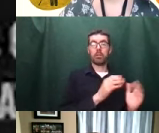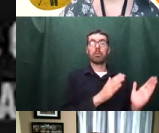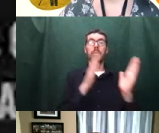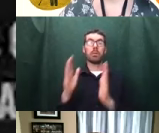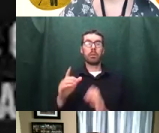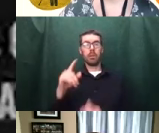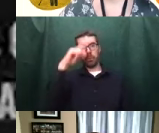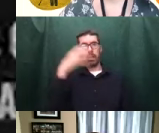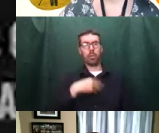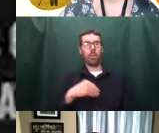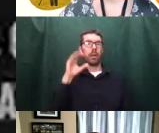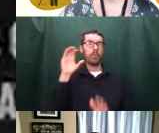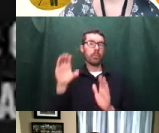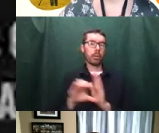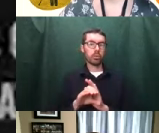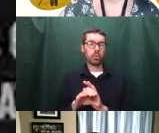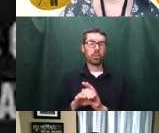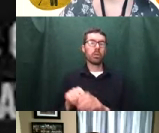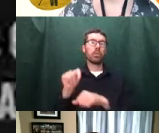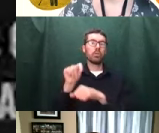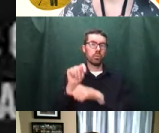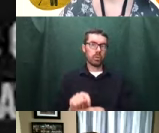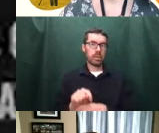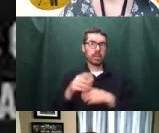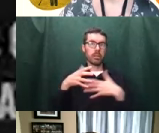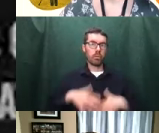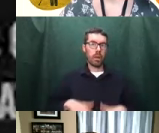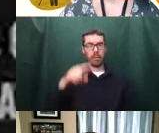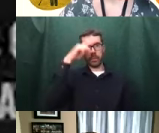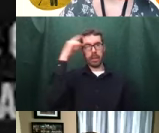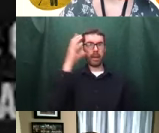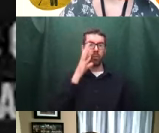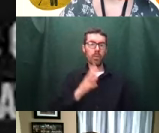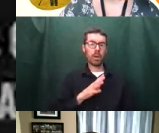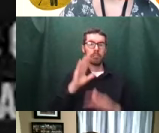of a traditionally tr, dressed black woman smiling with open hands to her sides reaching